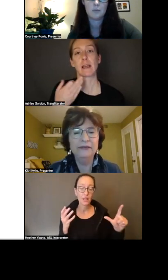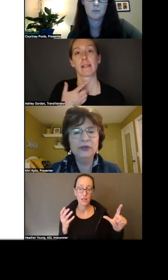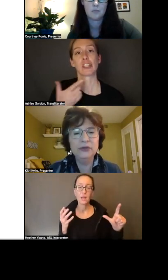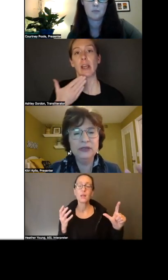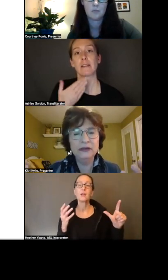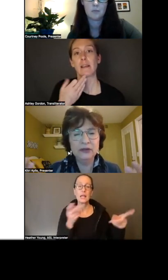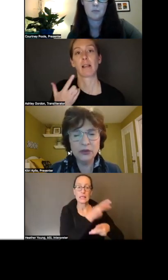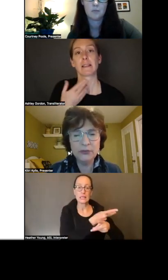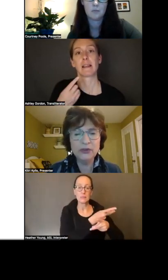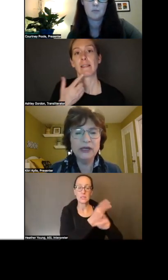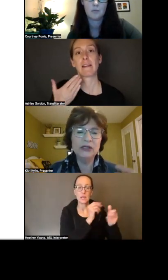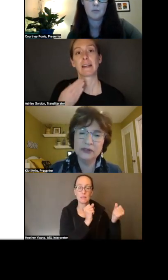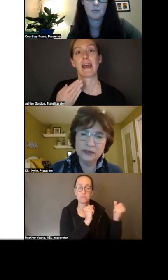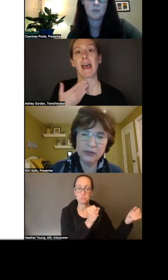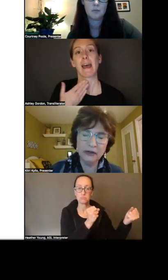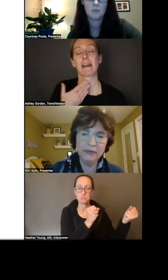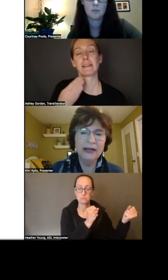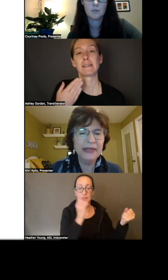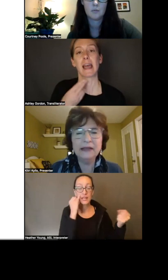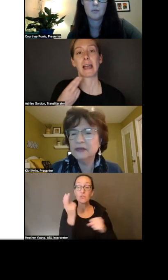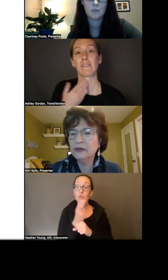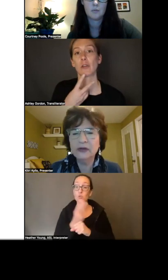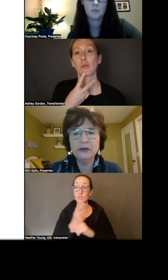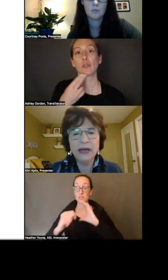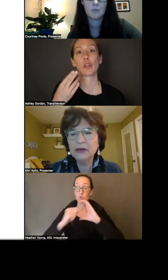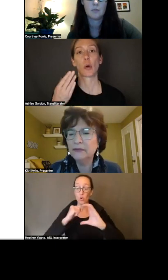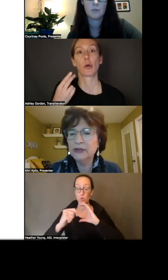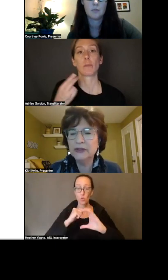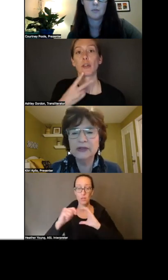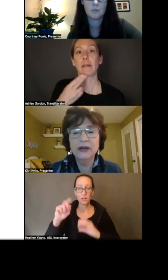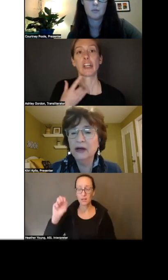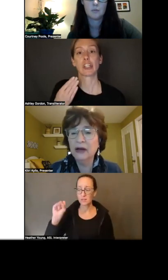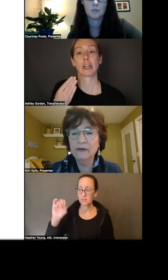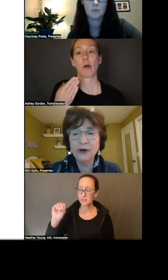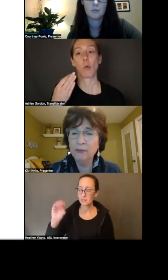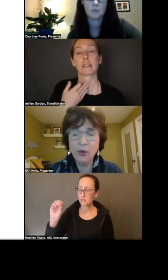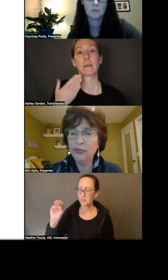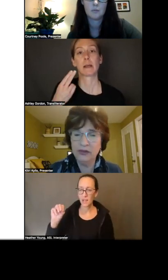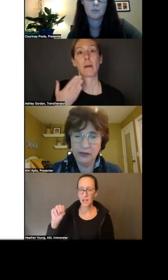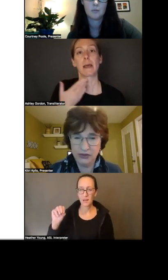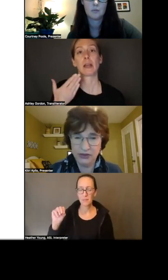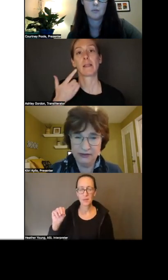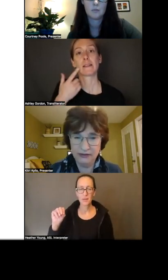If you're using total communication, or SimCom, that leaves out the grammatical features from both the languages.